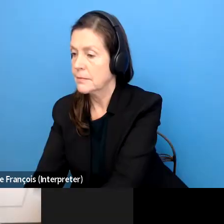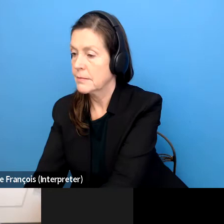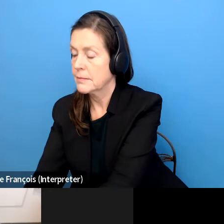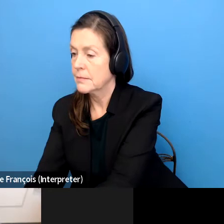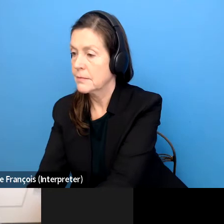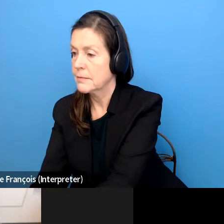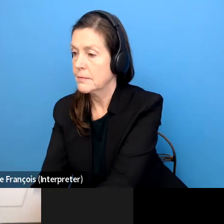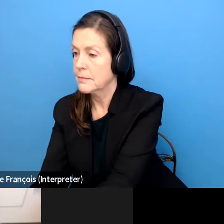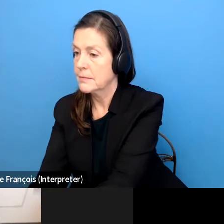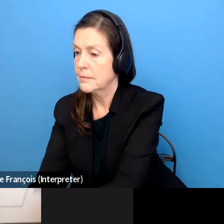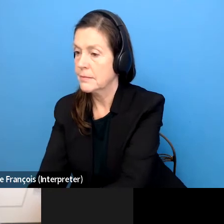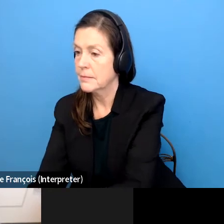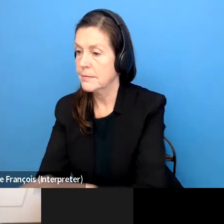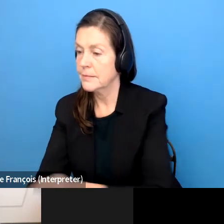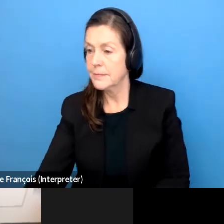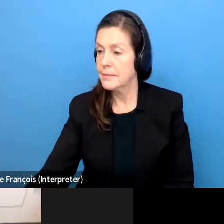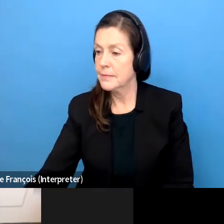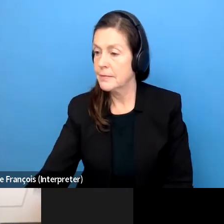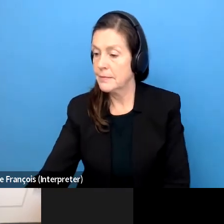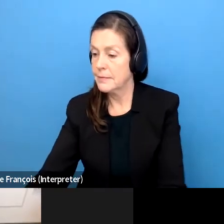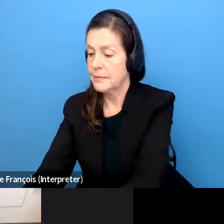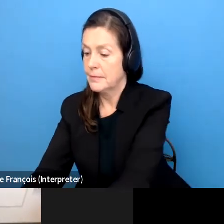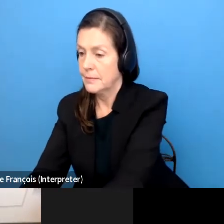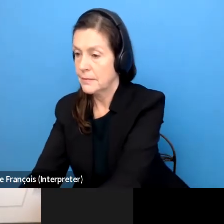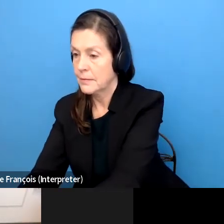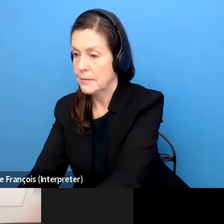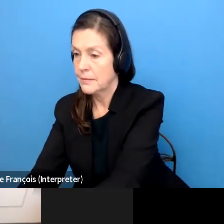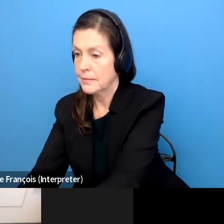Can you see me and hear me? ANA: Yes, thank you.